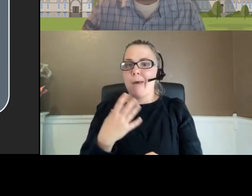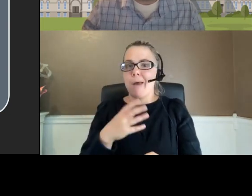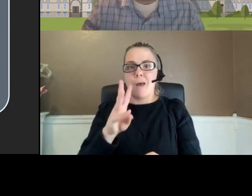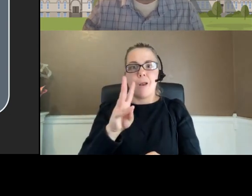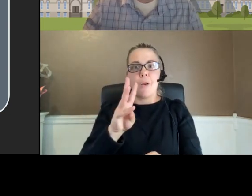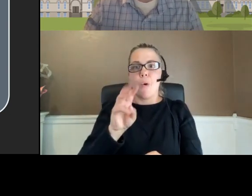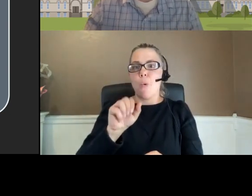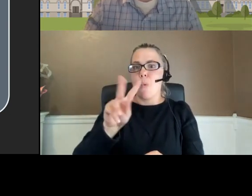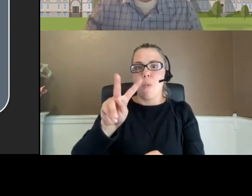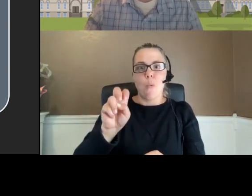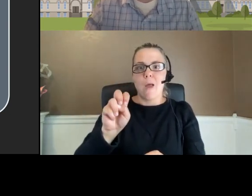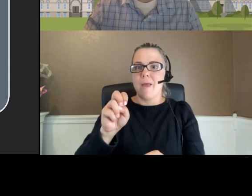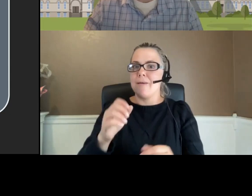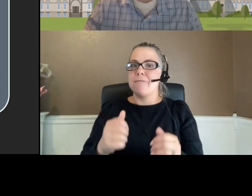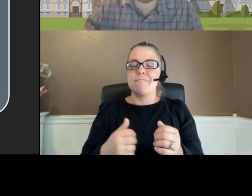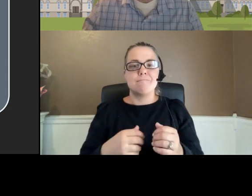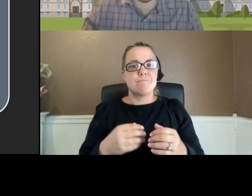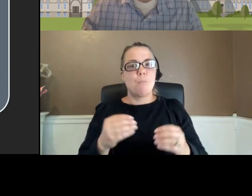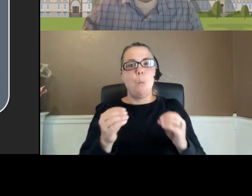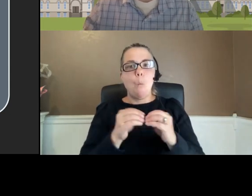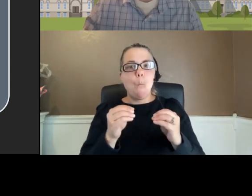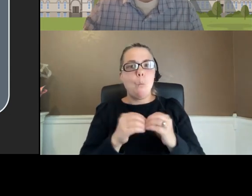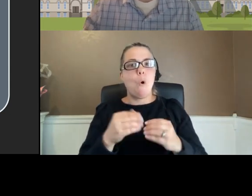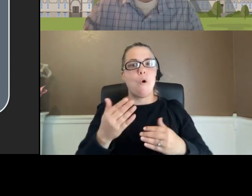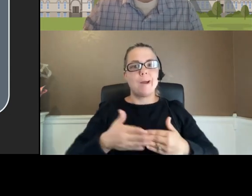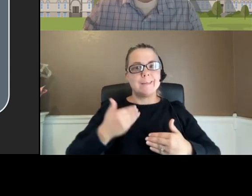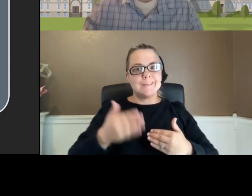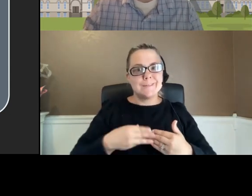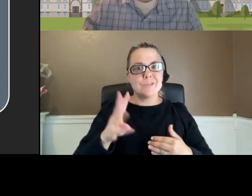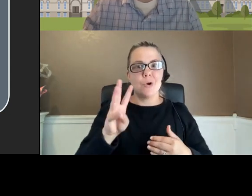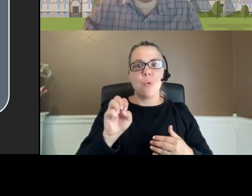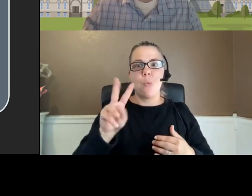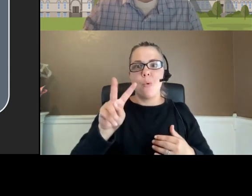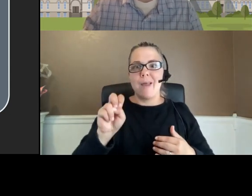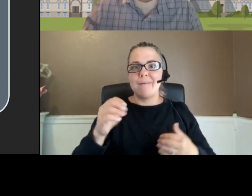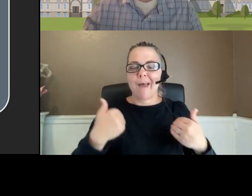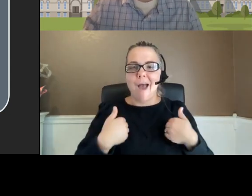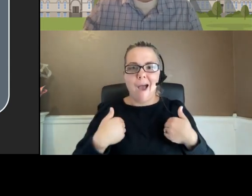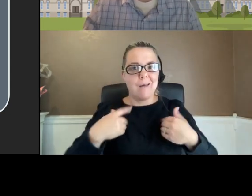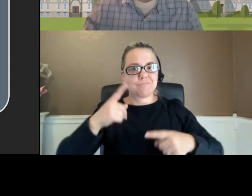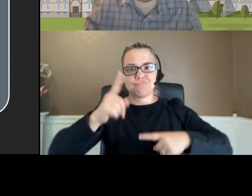much more efficient in that testing process. WAVE does have a wide variety of tests for images.